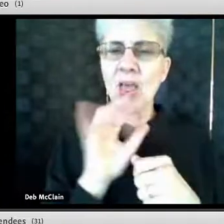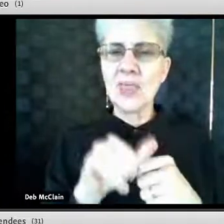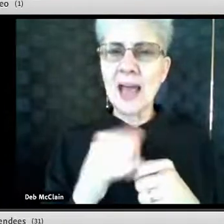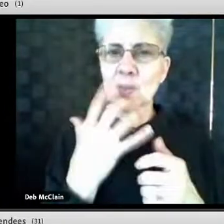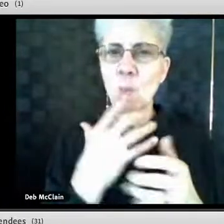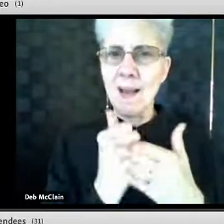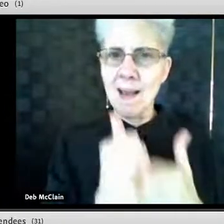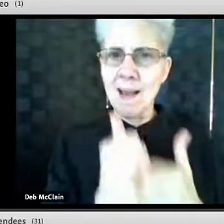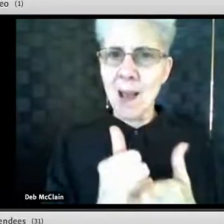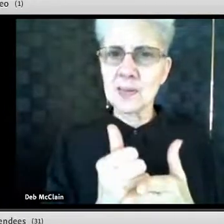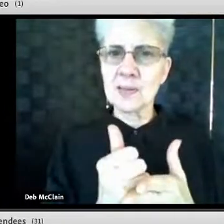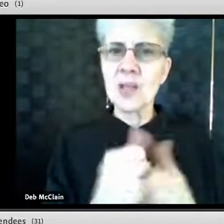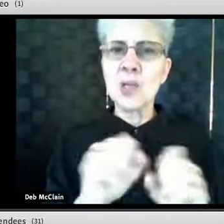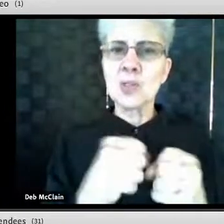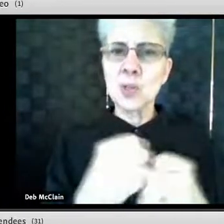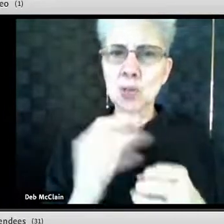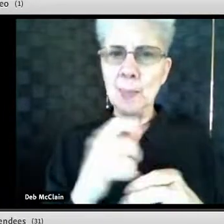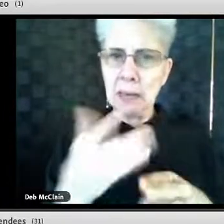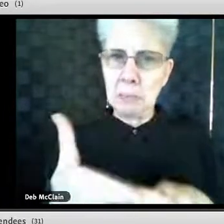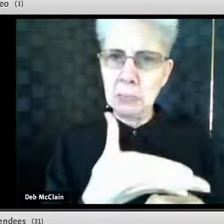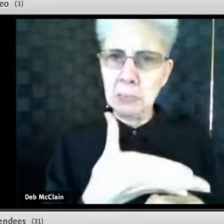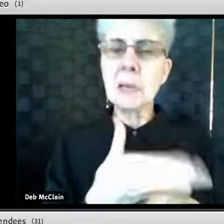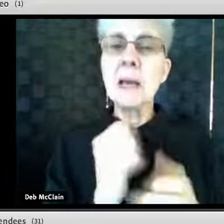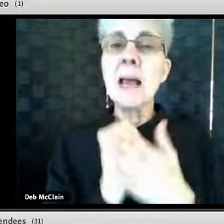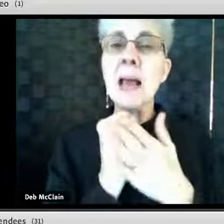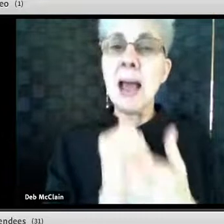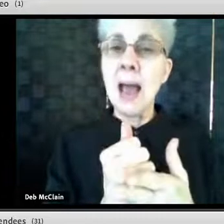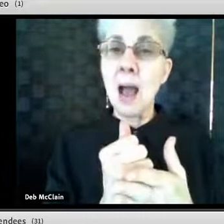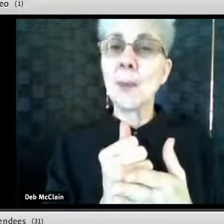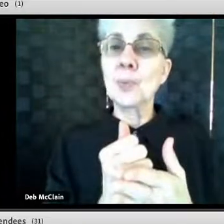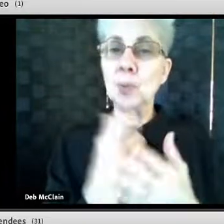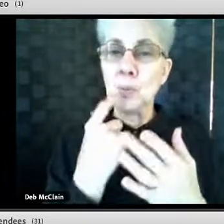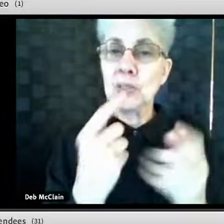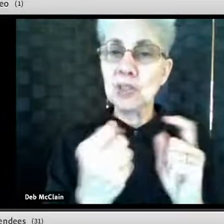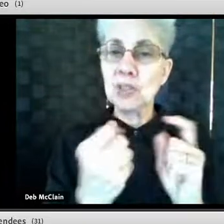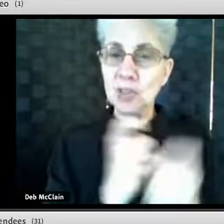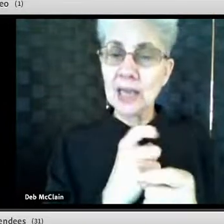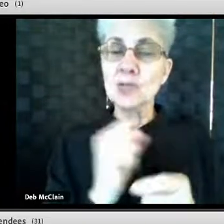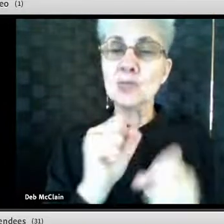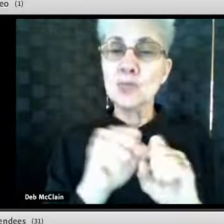This is what gets to the heart of your social media and can help you make or break your social media